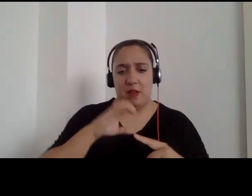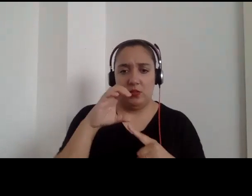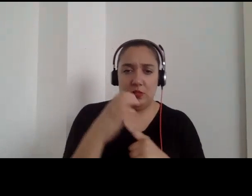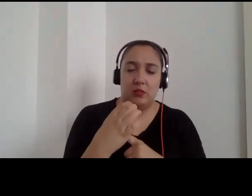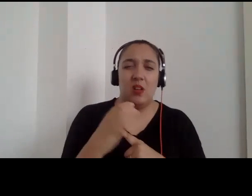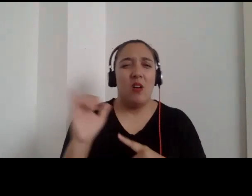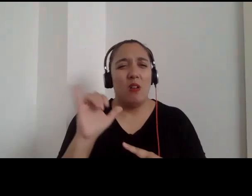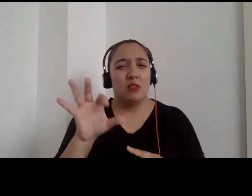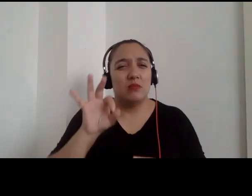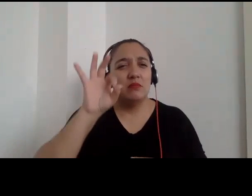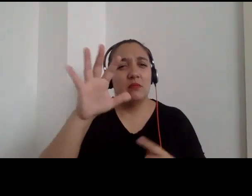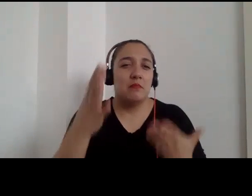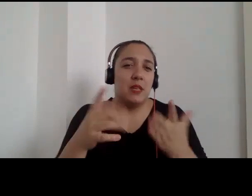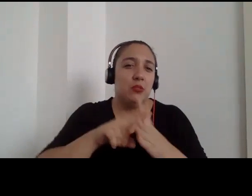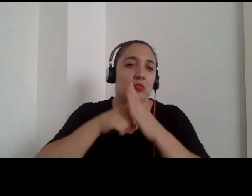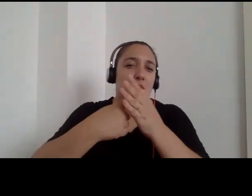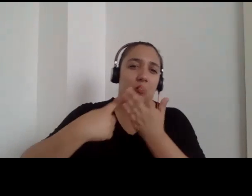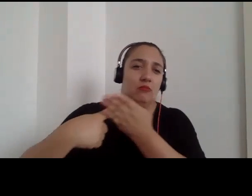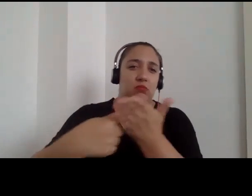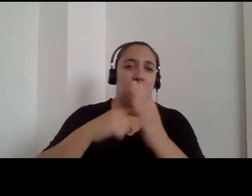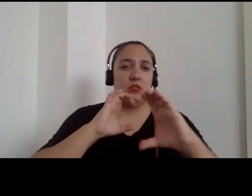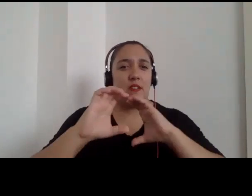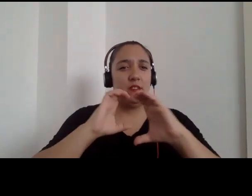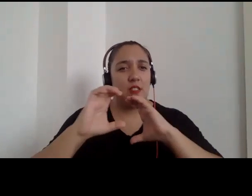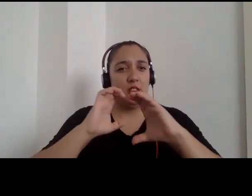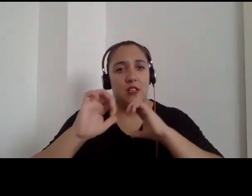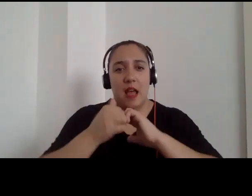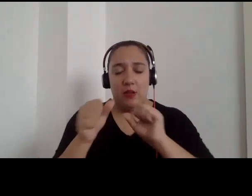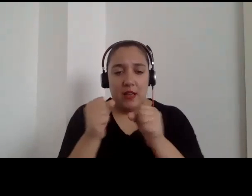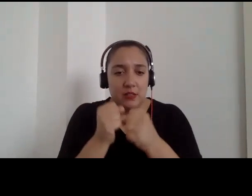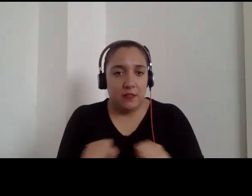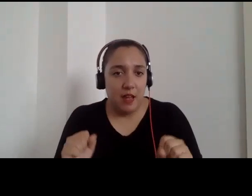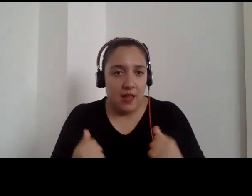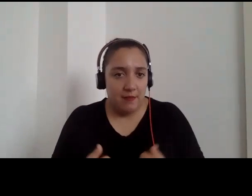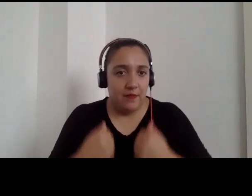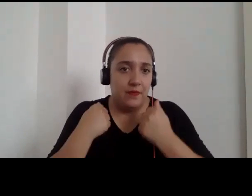know, conversations toward surviving, thriving, solutions, and